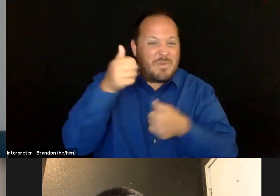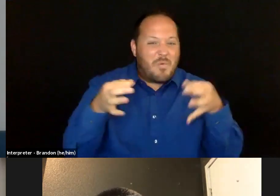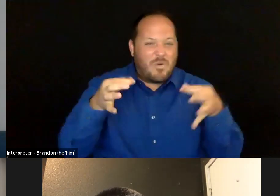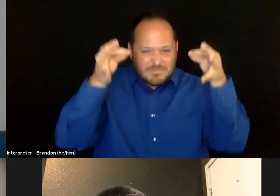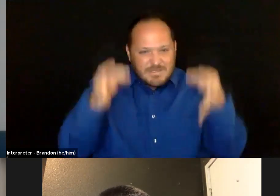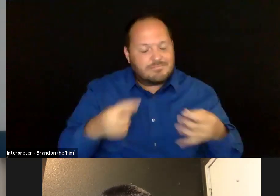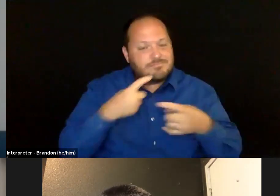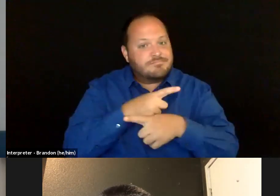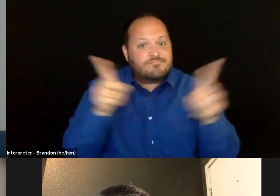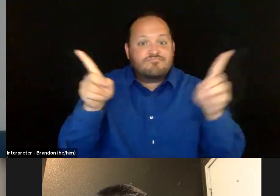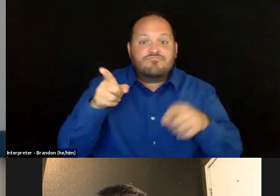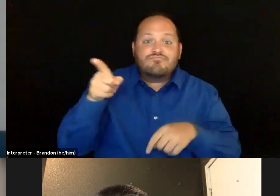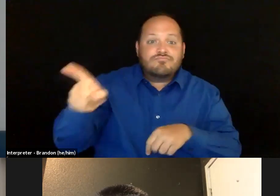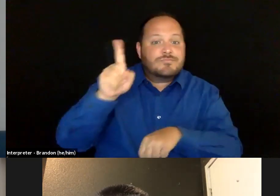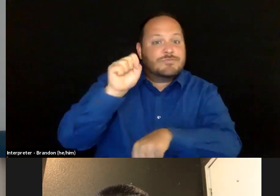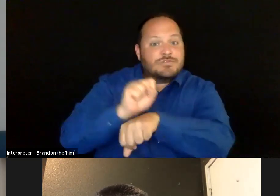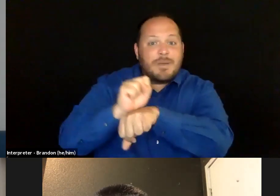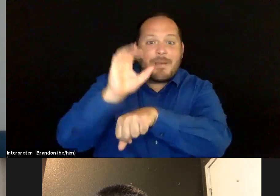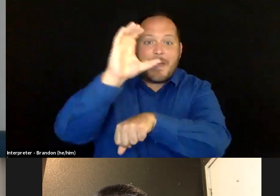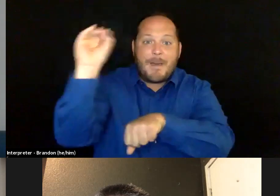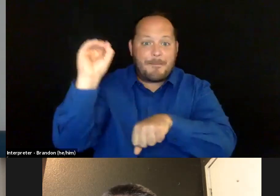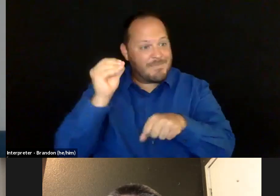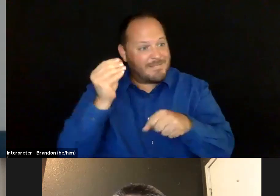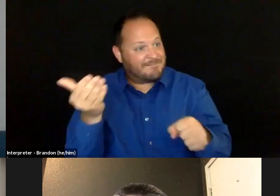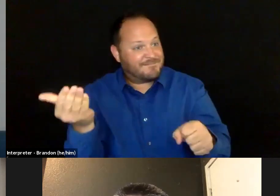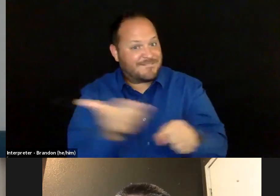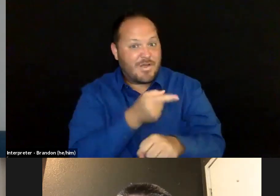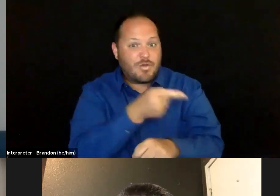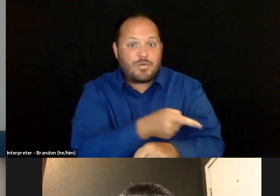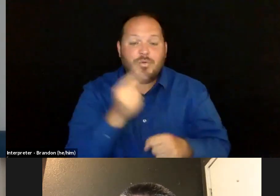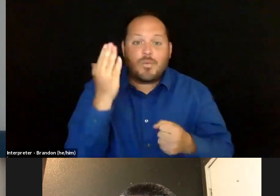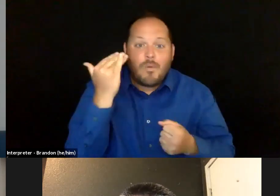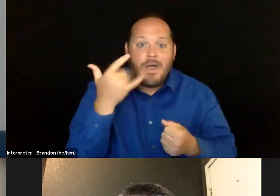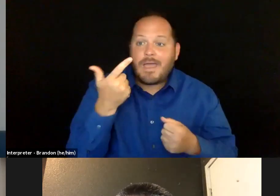trans community. Okay. So that's kind of a gross oversimplification of the moment